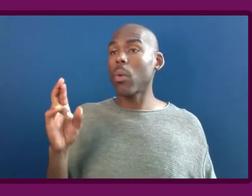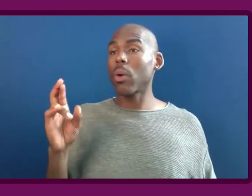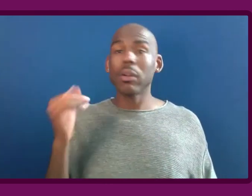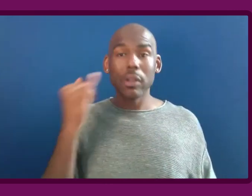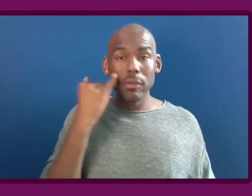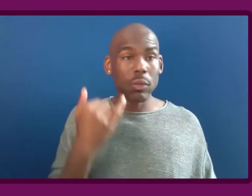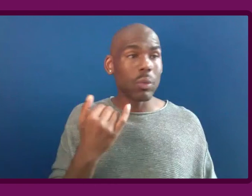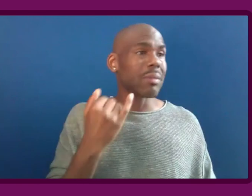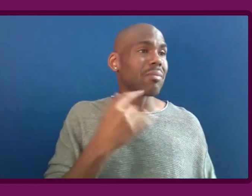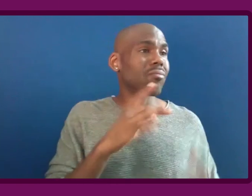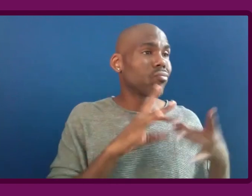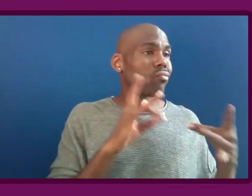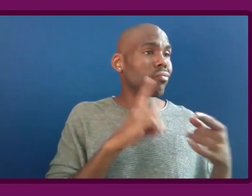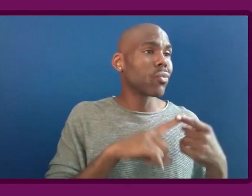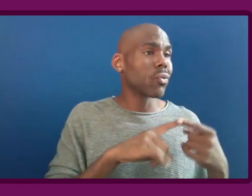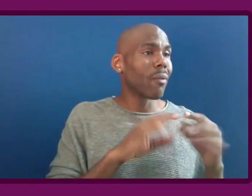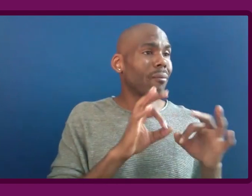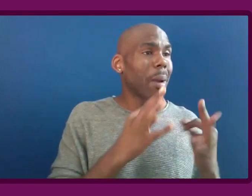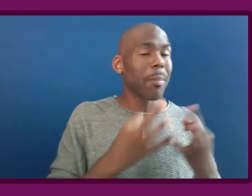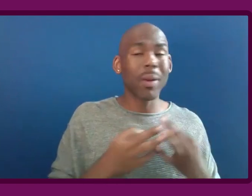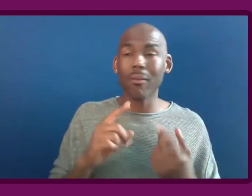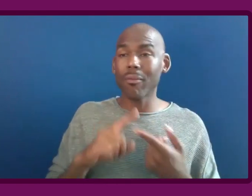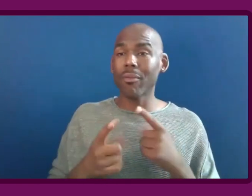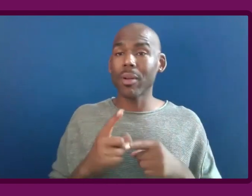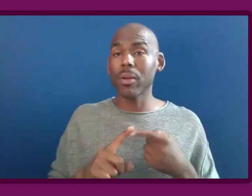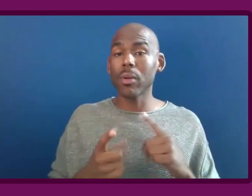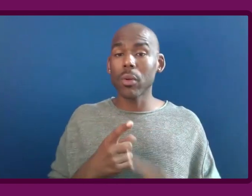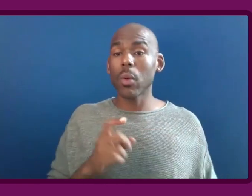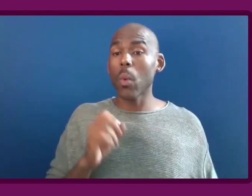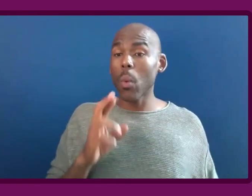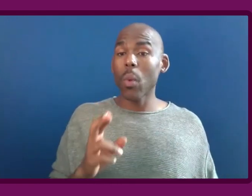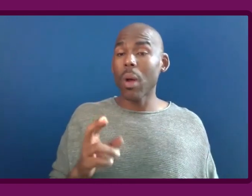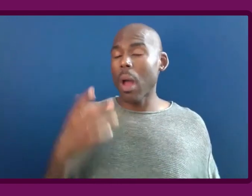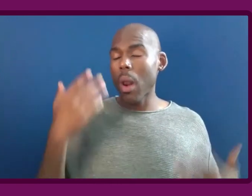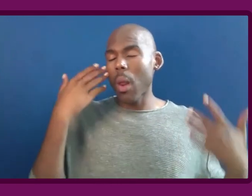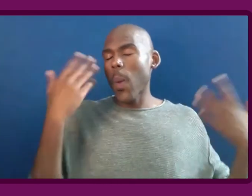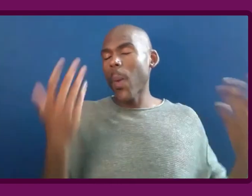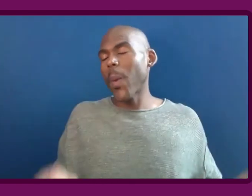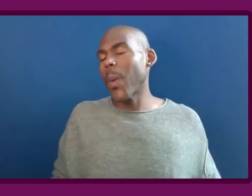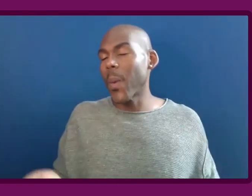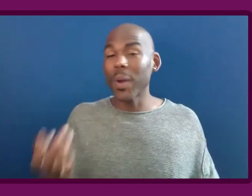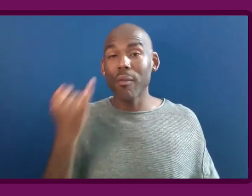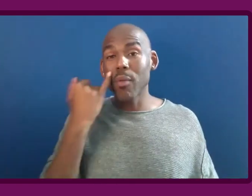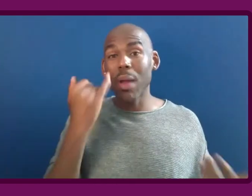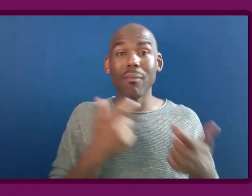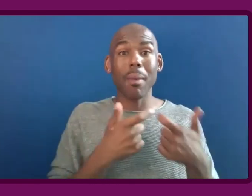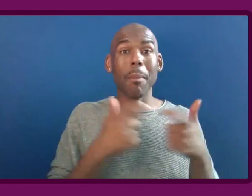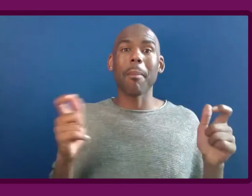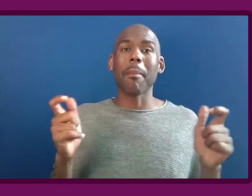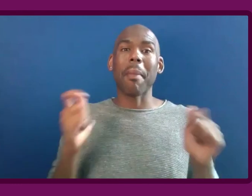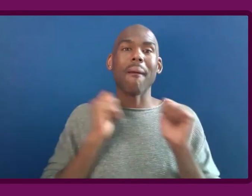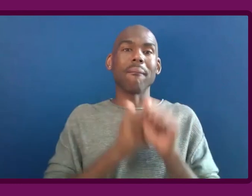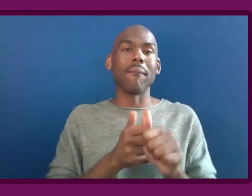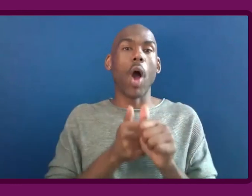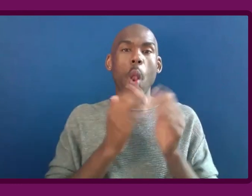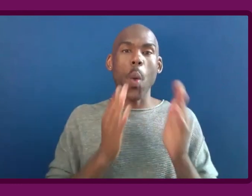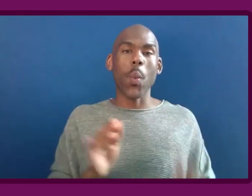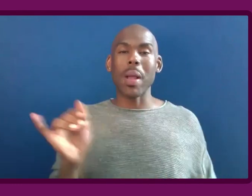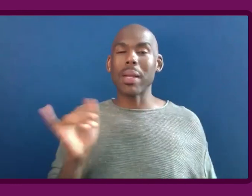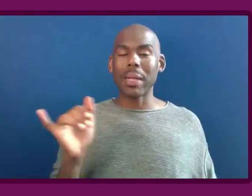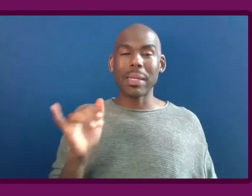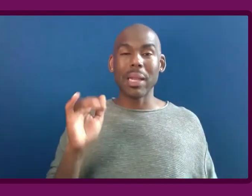especially women with disabilities who are of color. We know this. It's something that has to